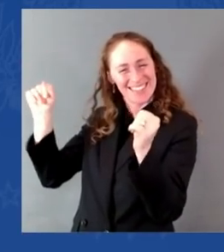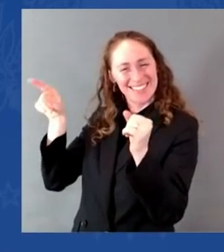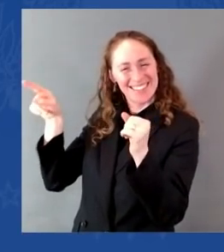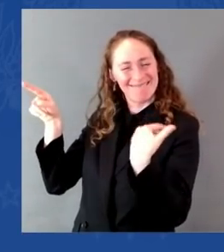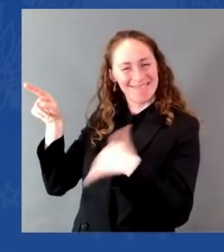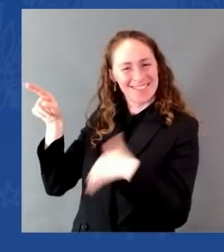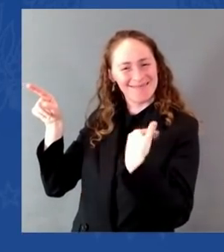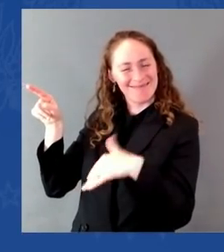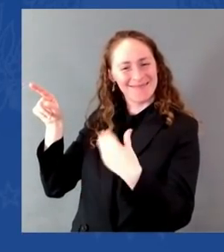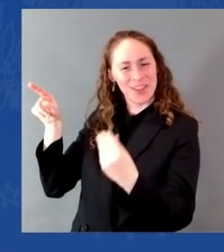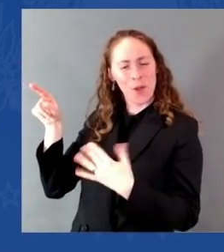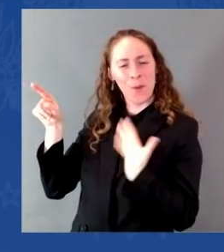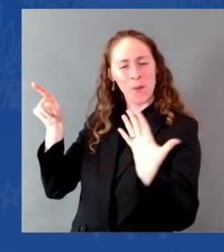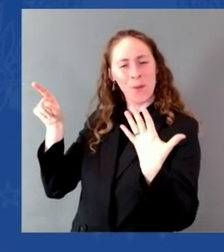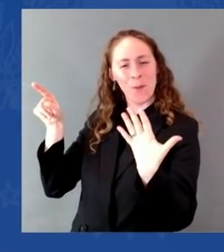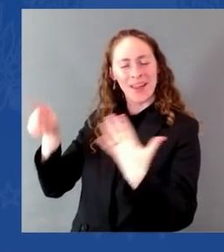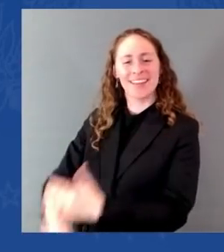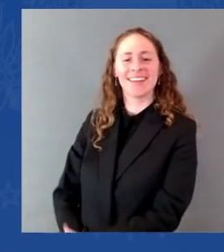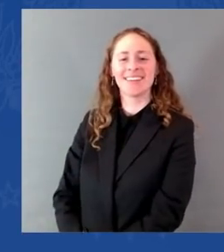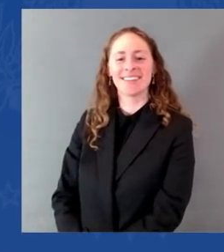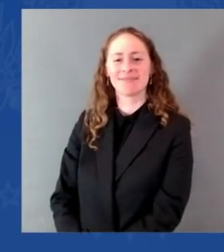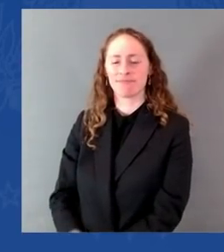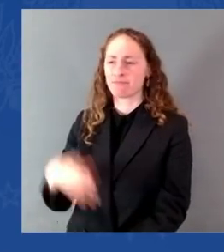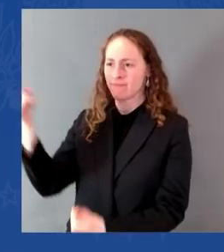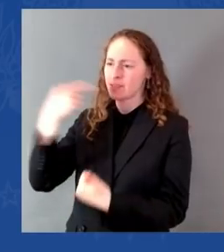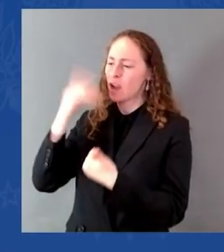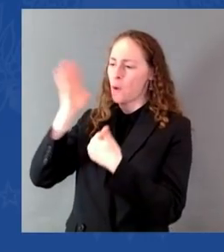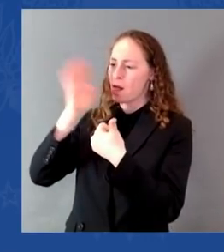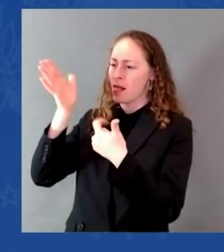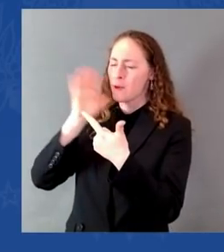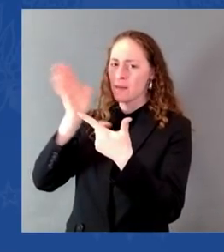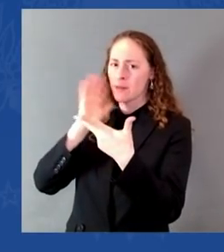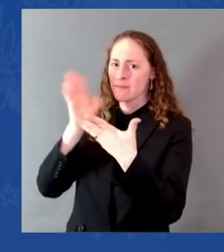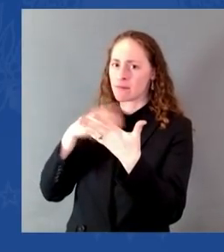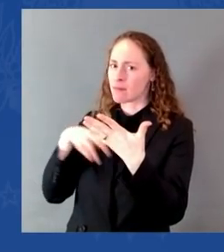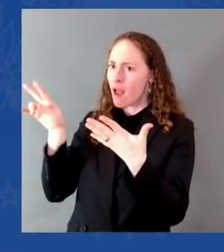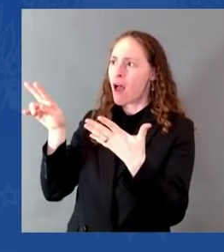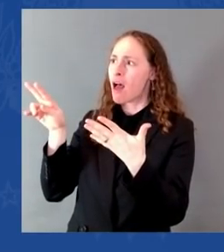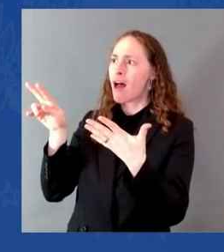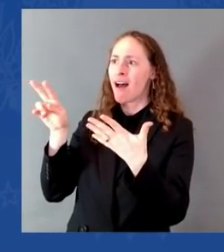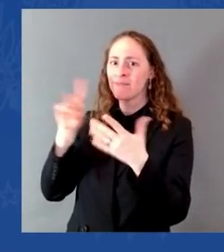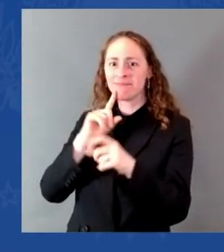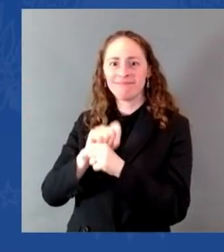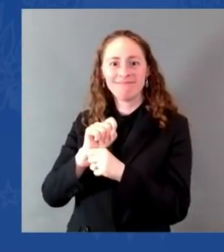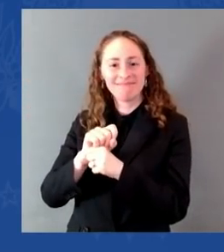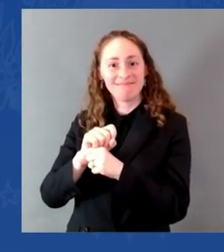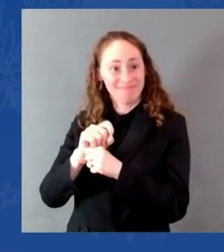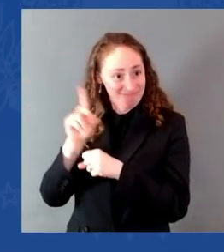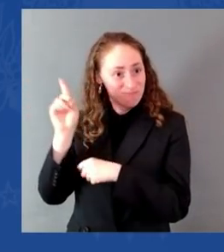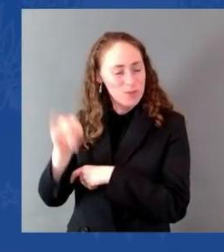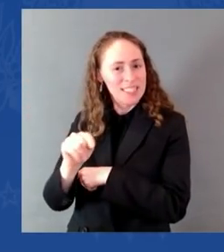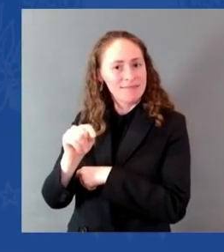The president did exactly what he said he would do. He reached across the aisle, worked with the other side and got a deal done.